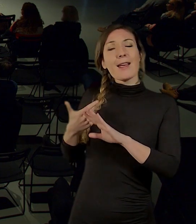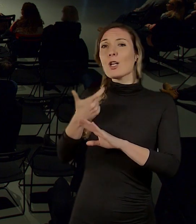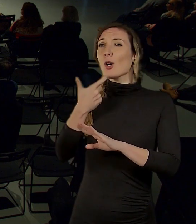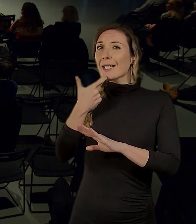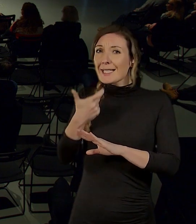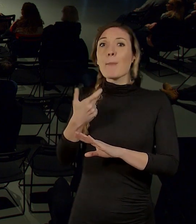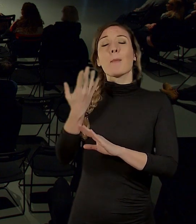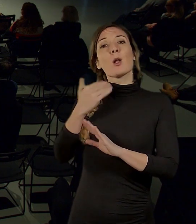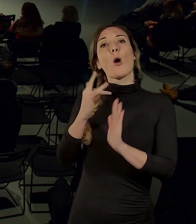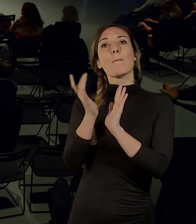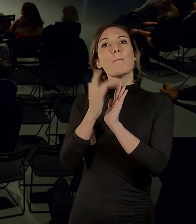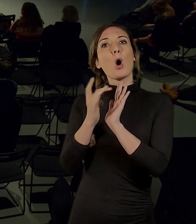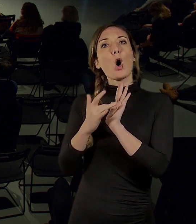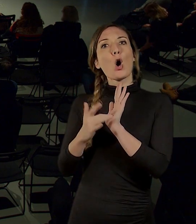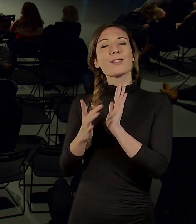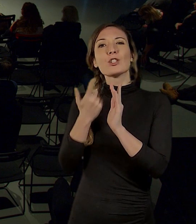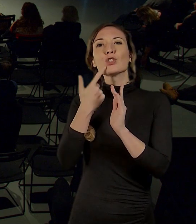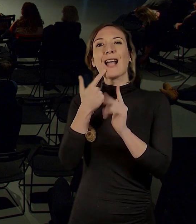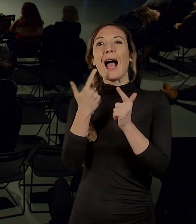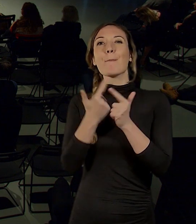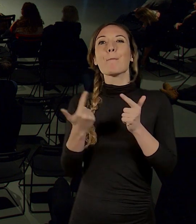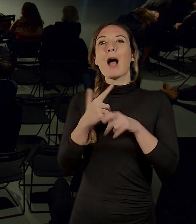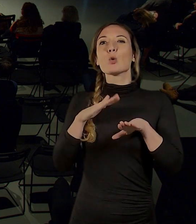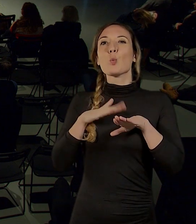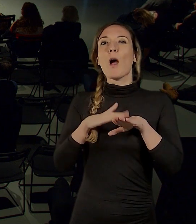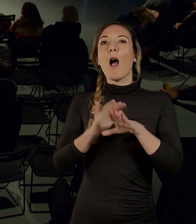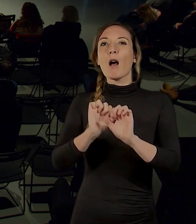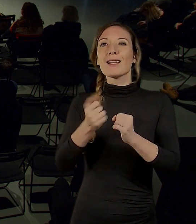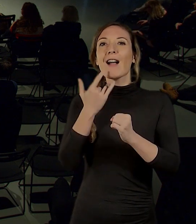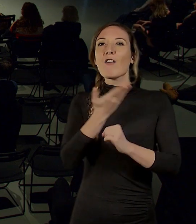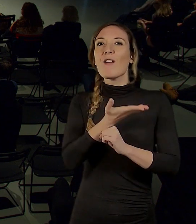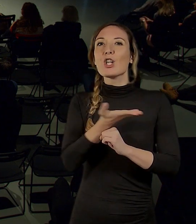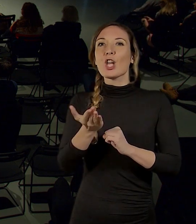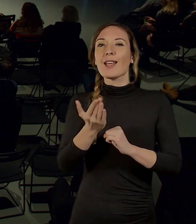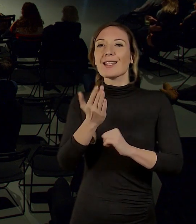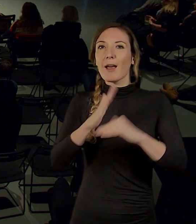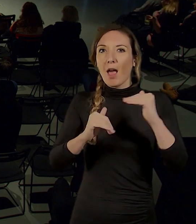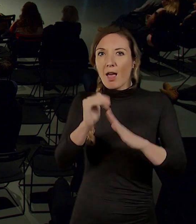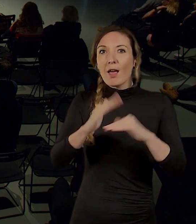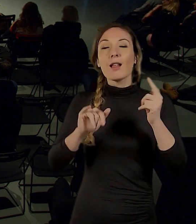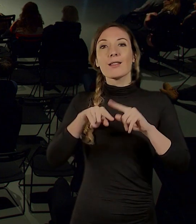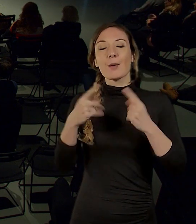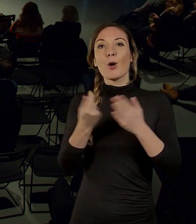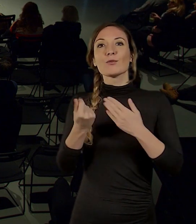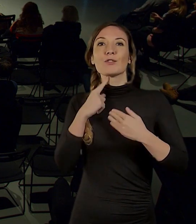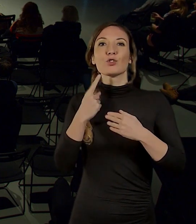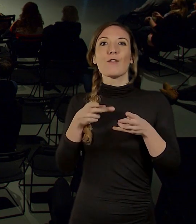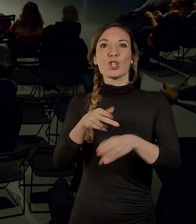And the second thing I would mention is that whether the developer or the architects